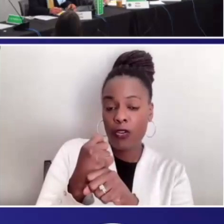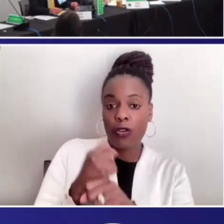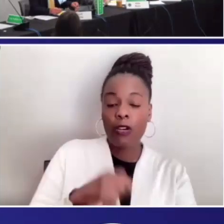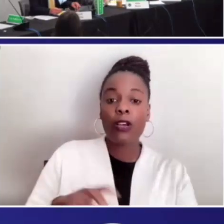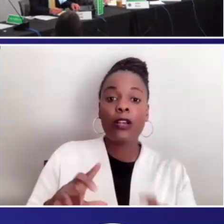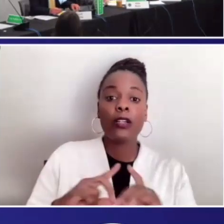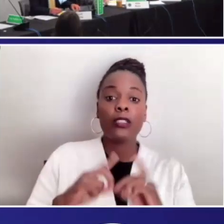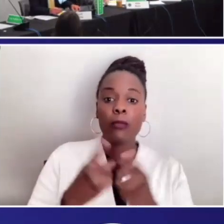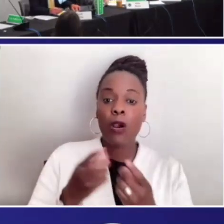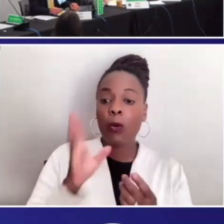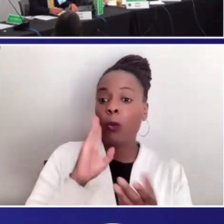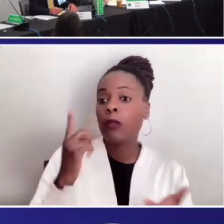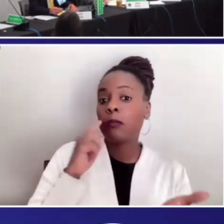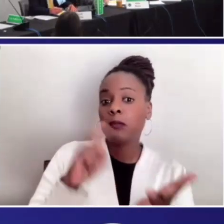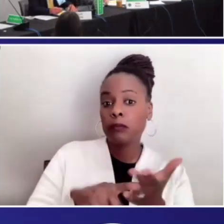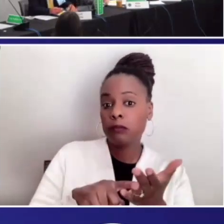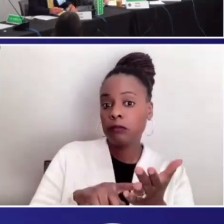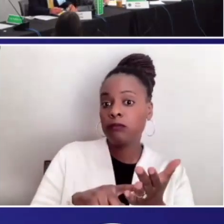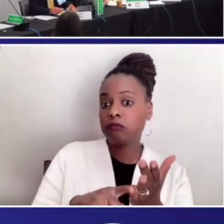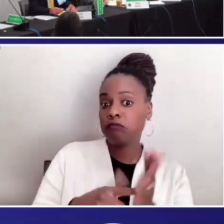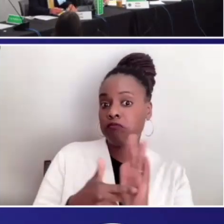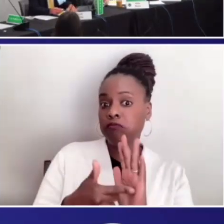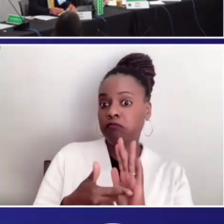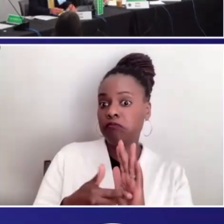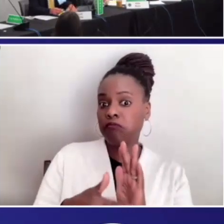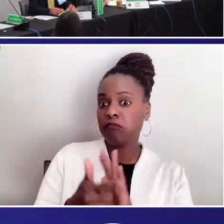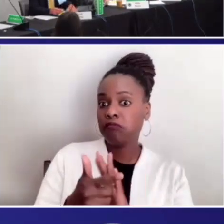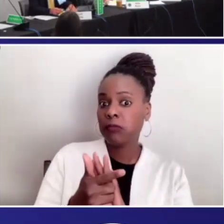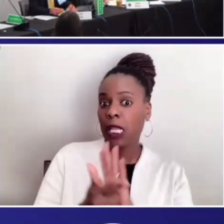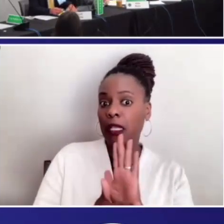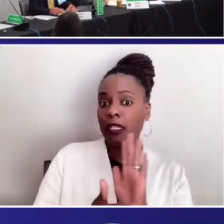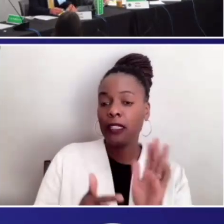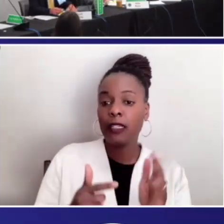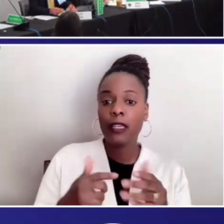acknowledge legally that a master's in social work is a professional degree.